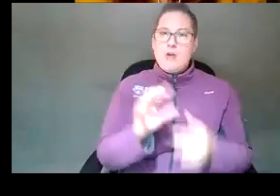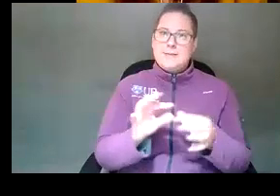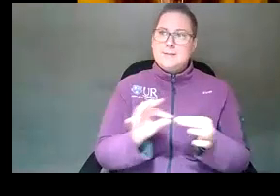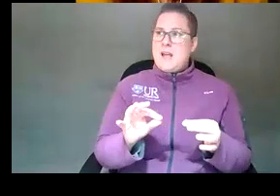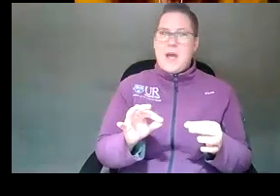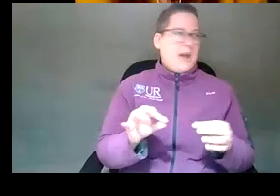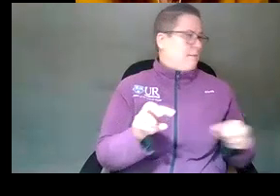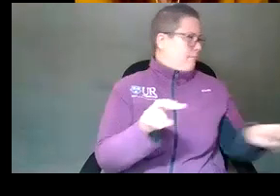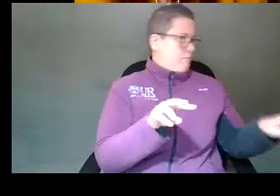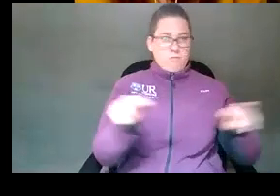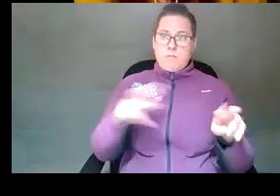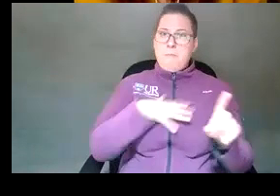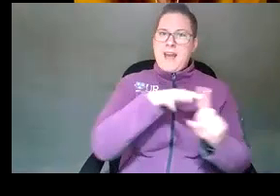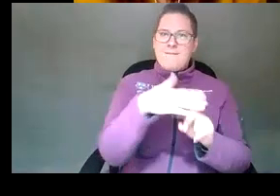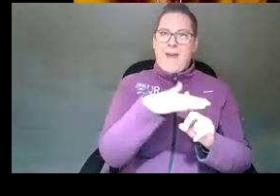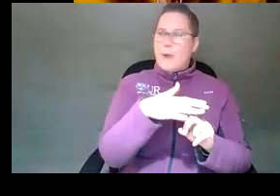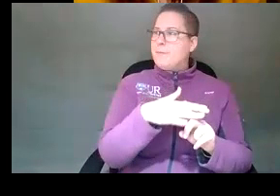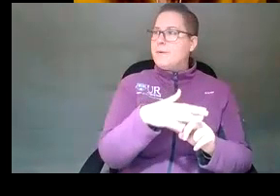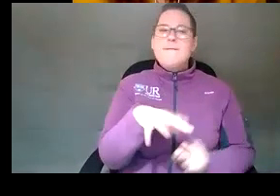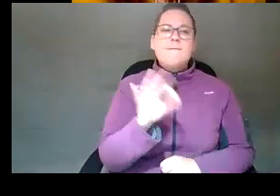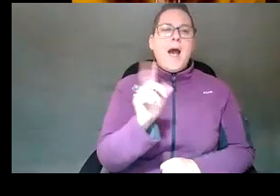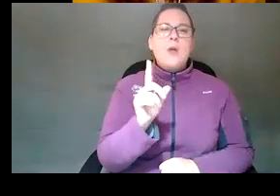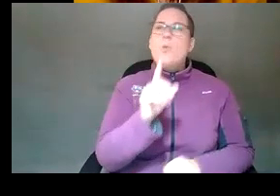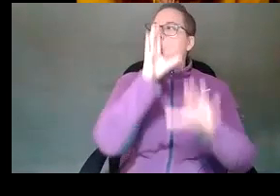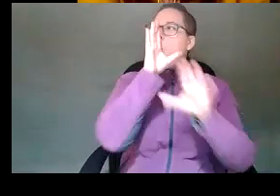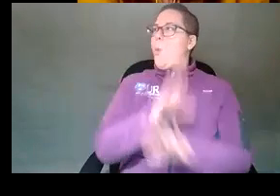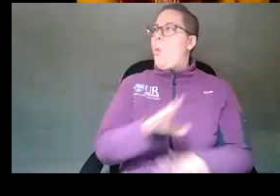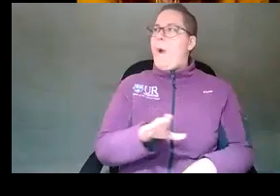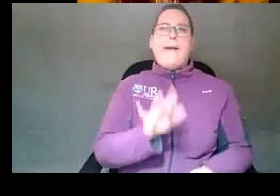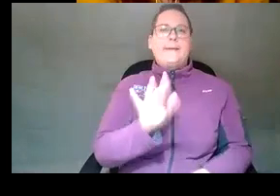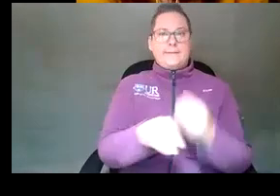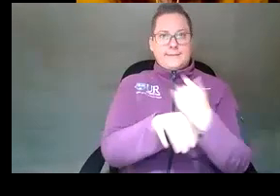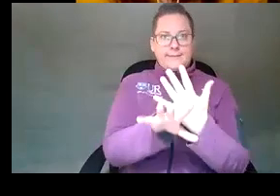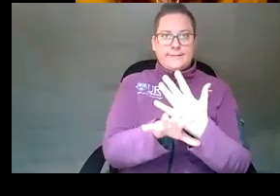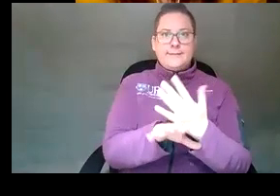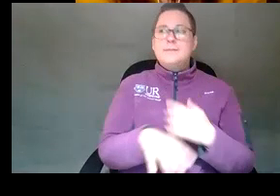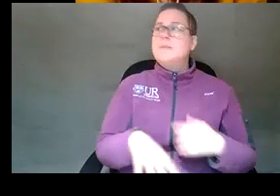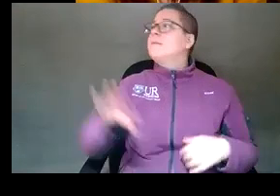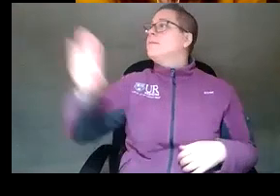so finding a quiet spot to log on letting other family members in the house know that the visit